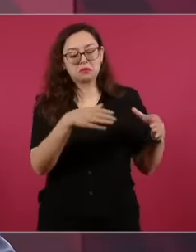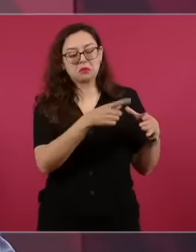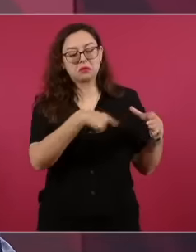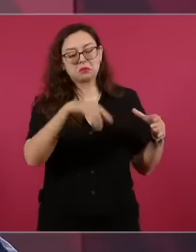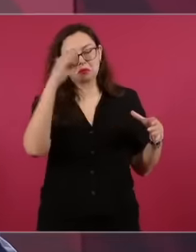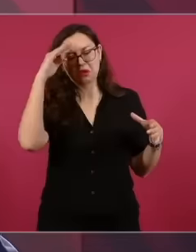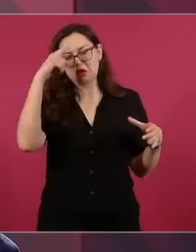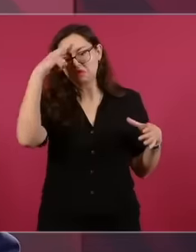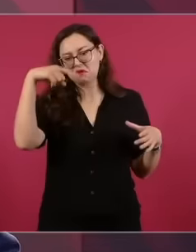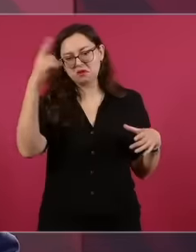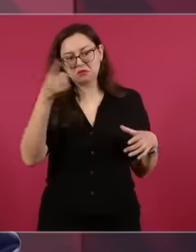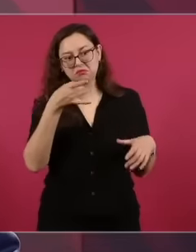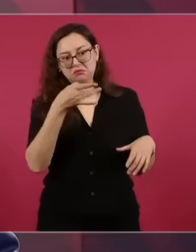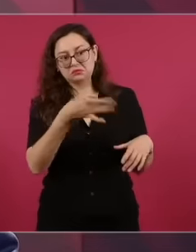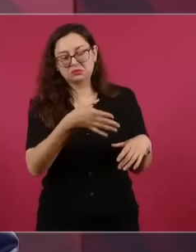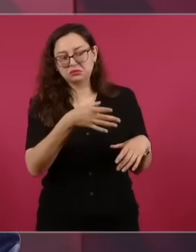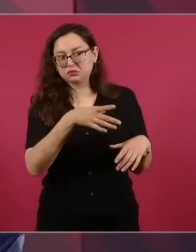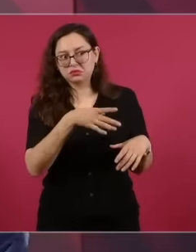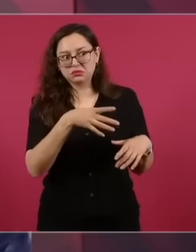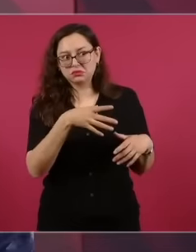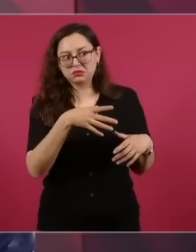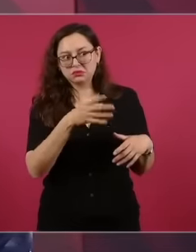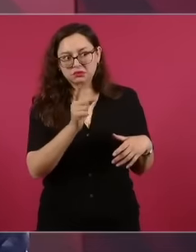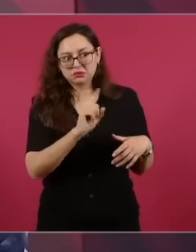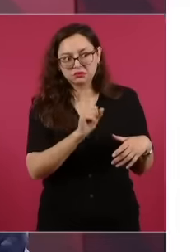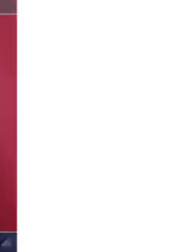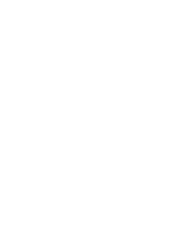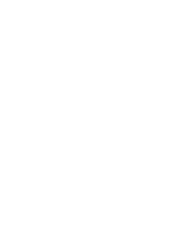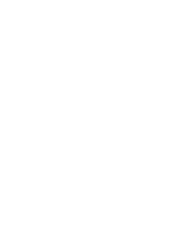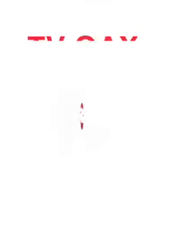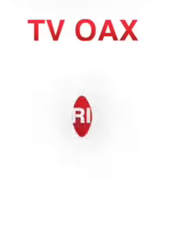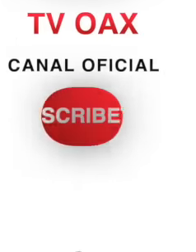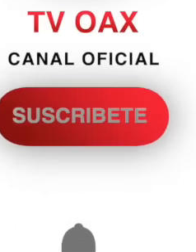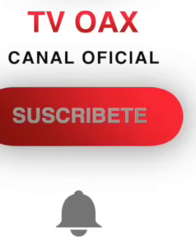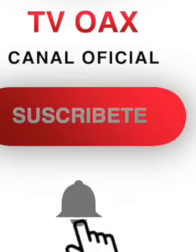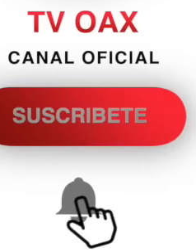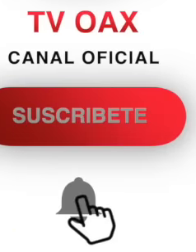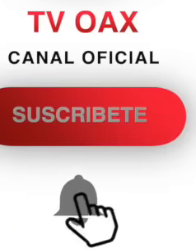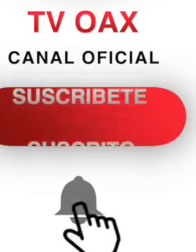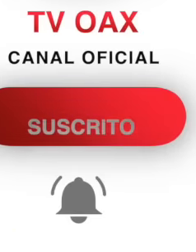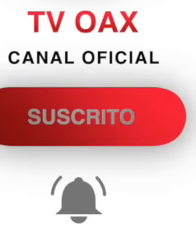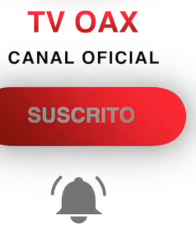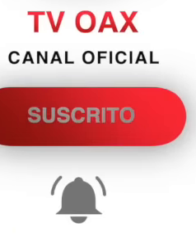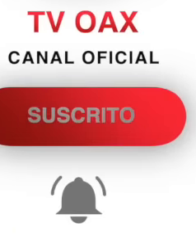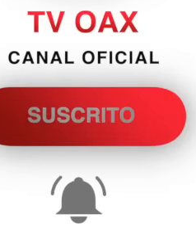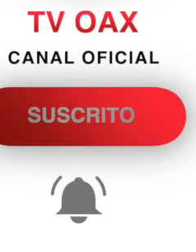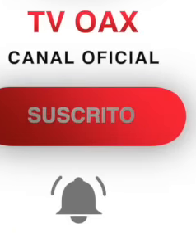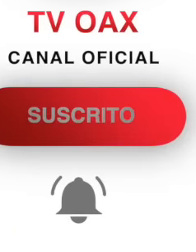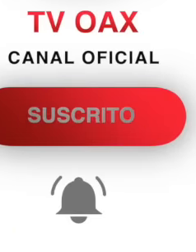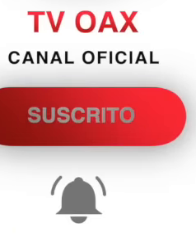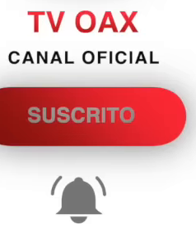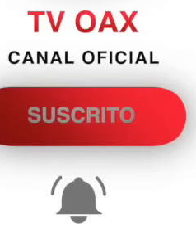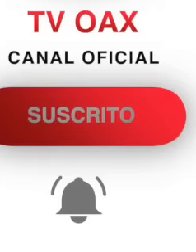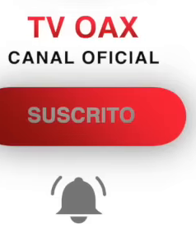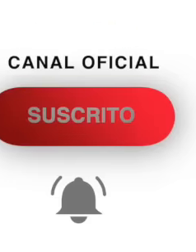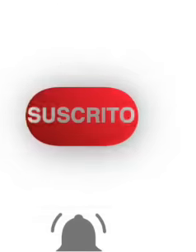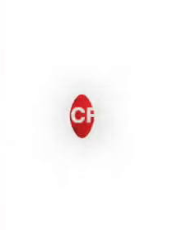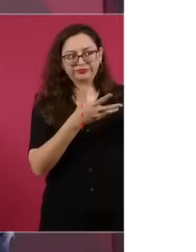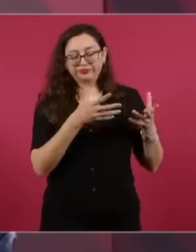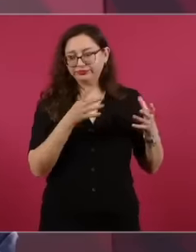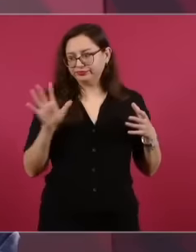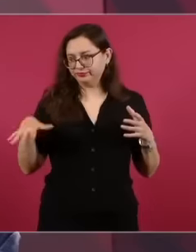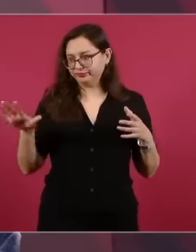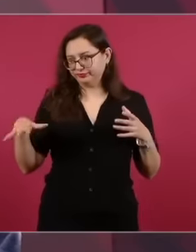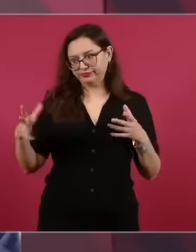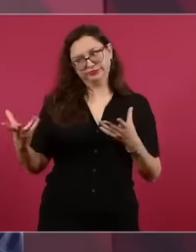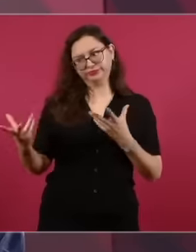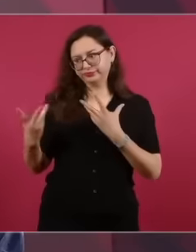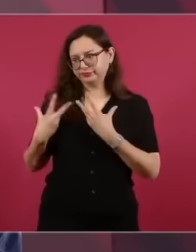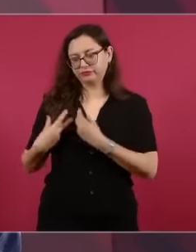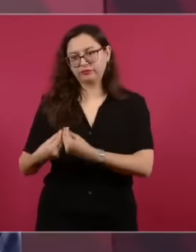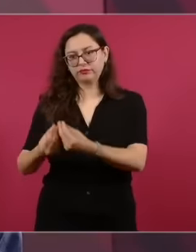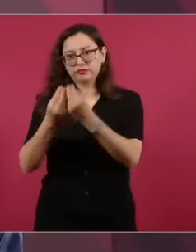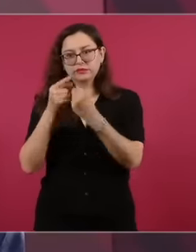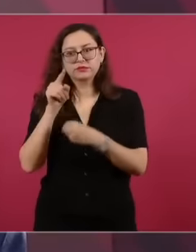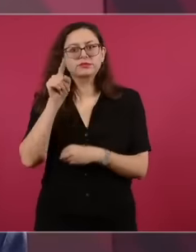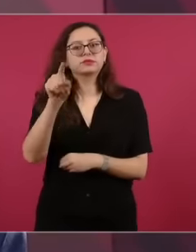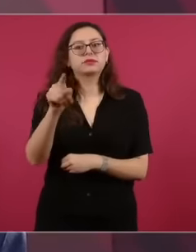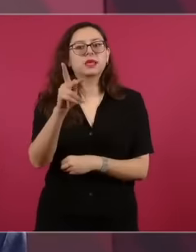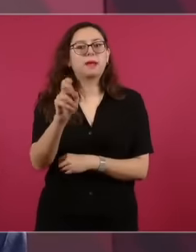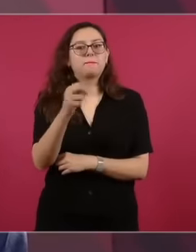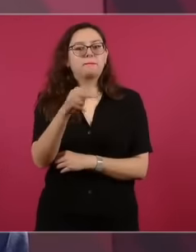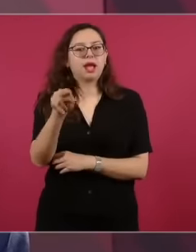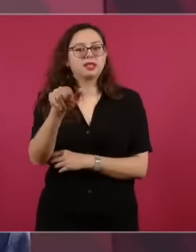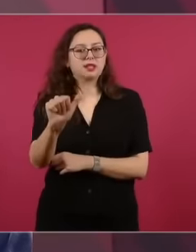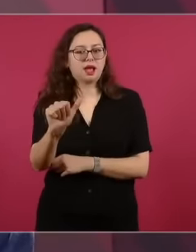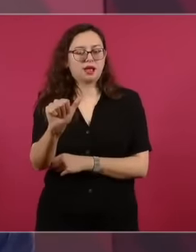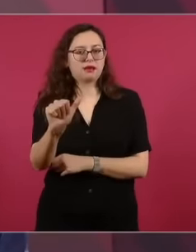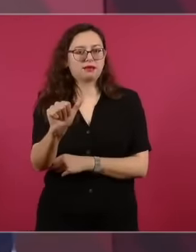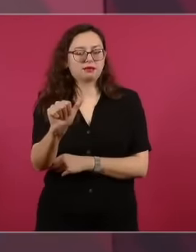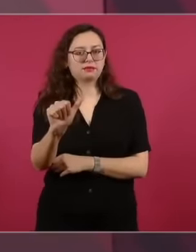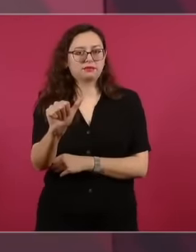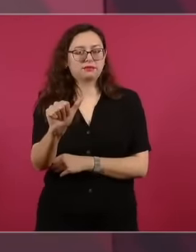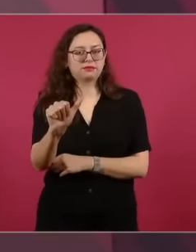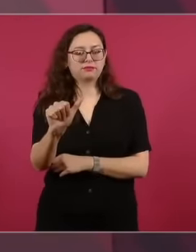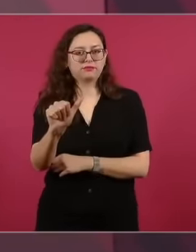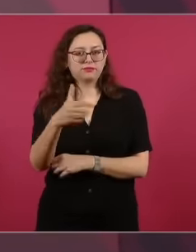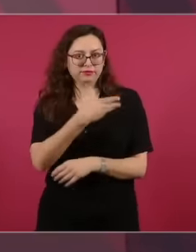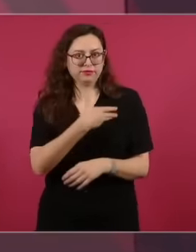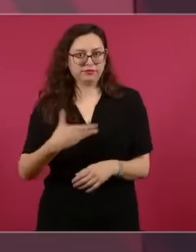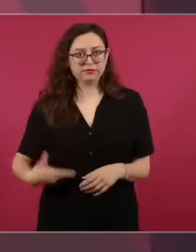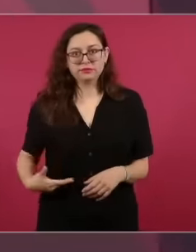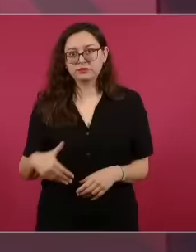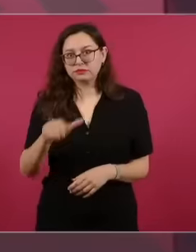and go to see President Peña of this entire group to tell him that it